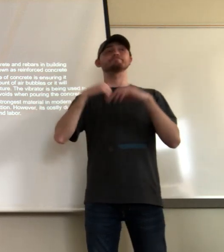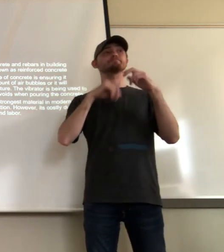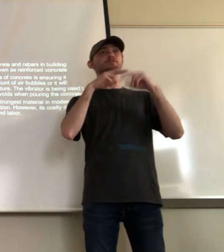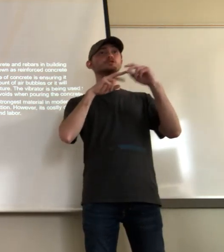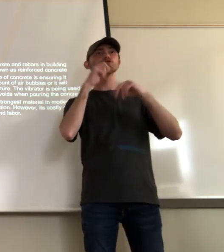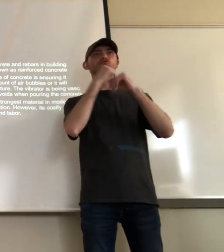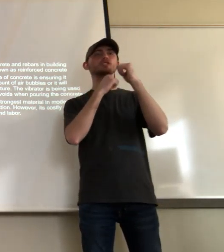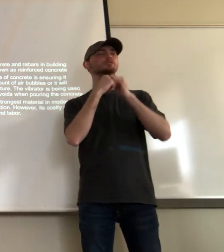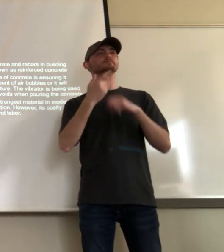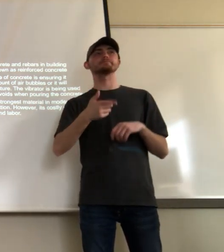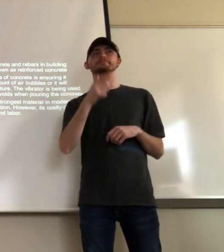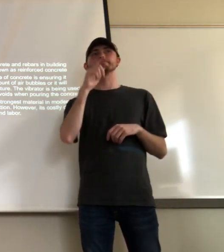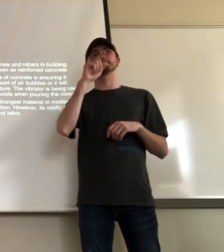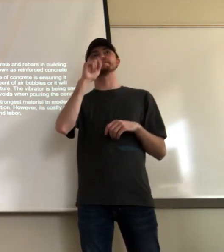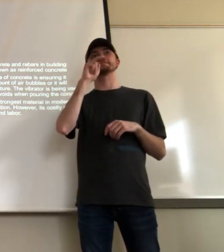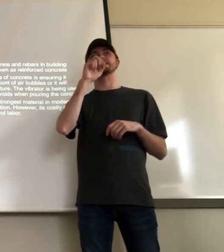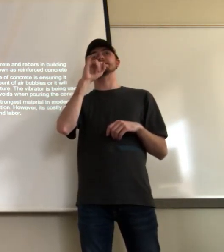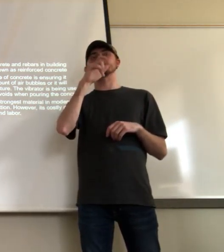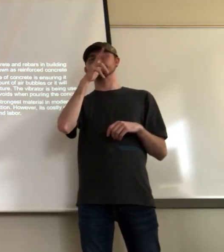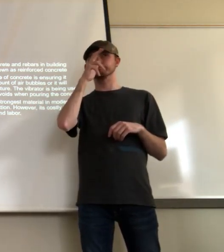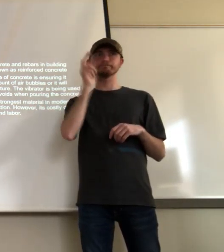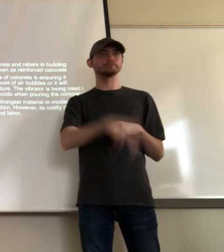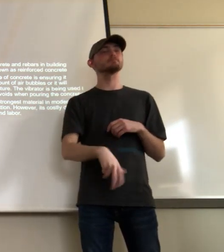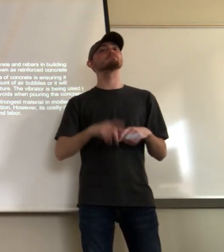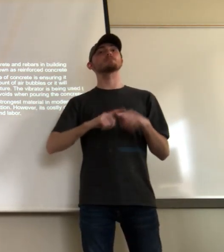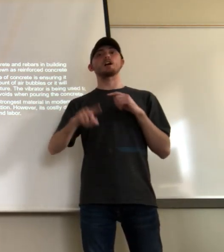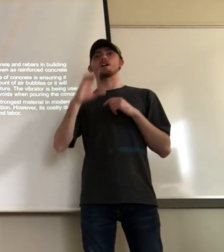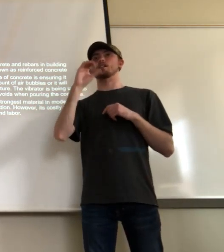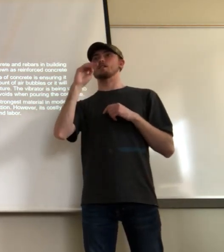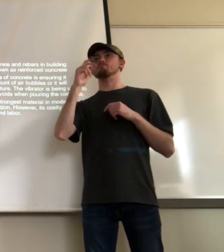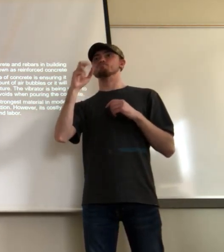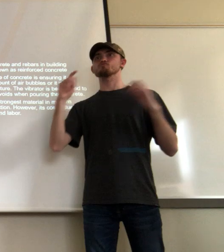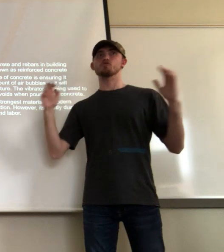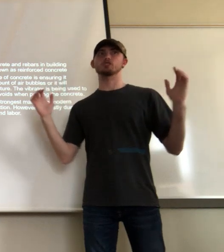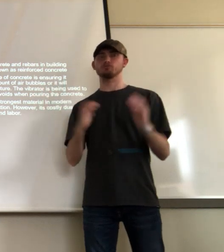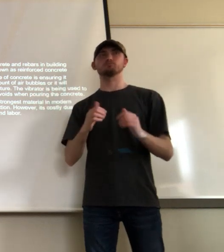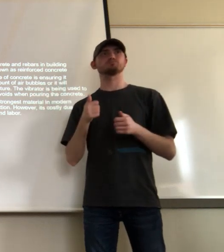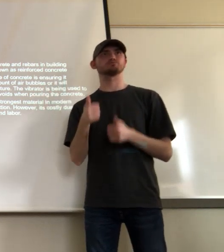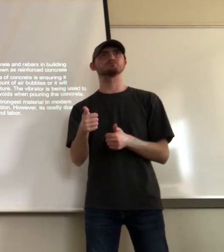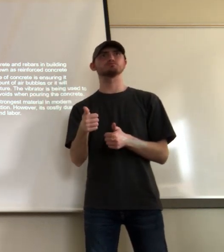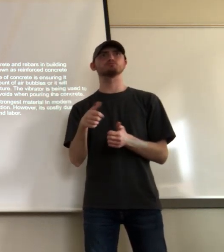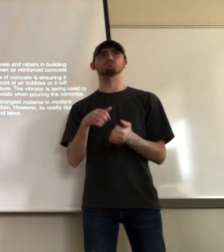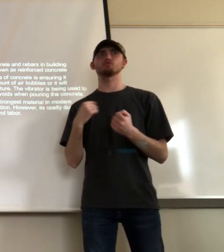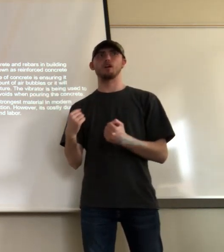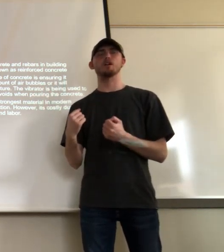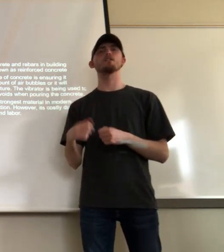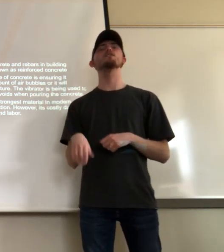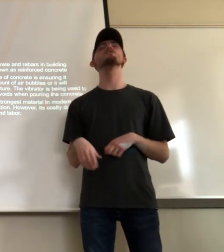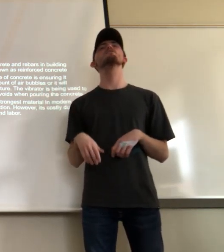After mixing, it will become hard into stone-like material after 28 days.